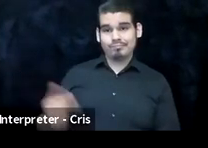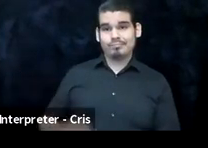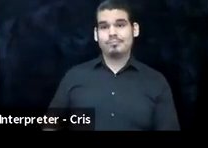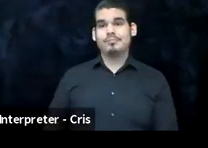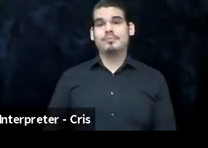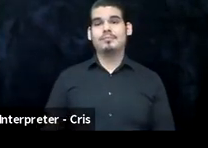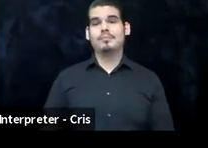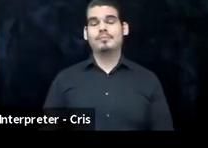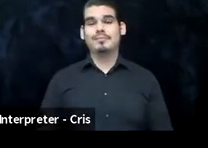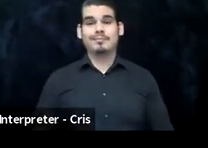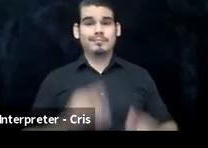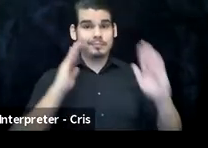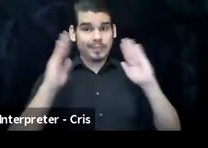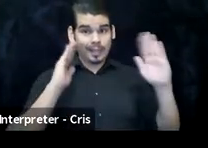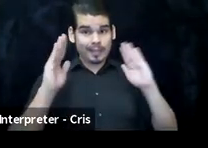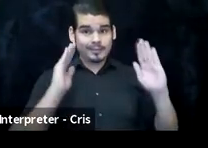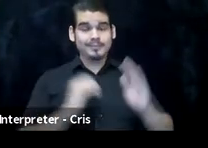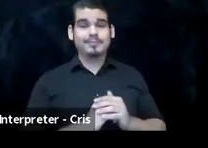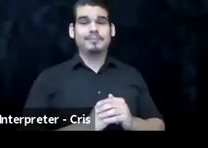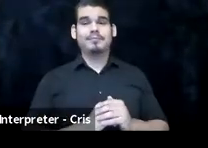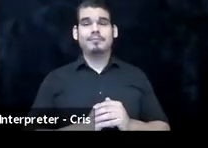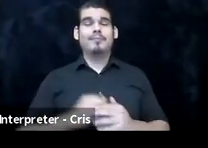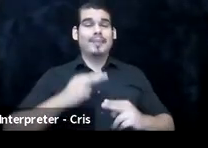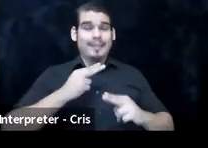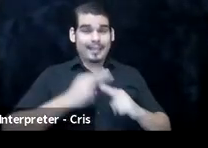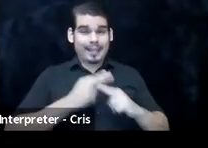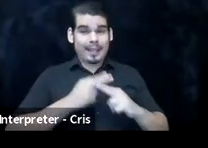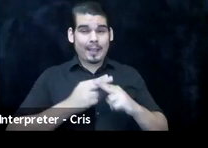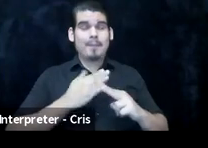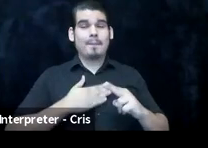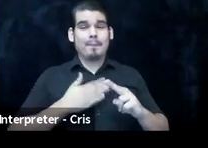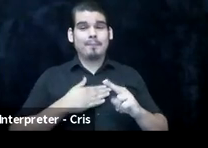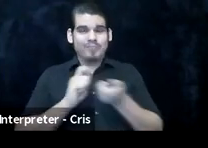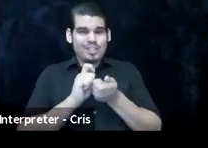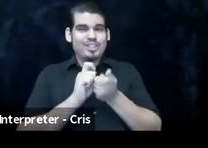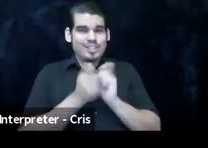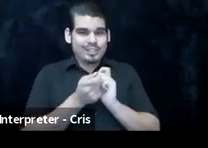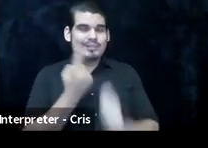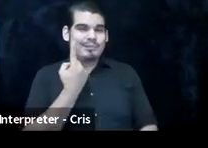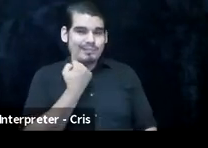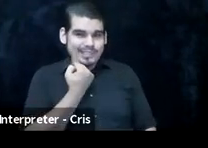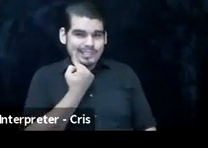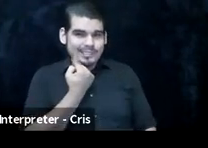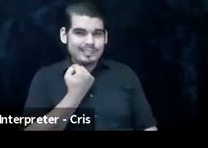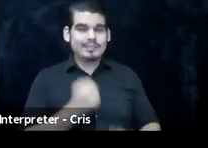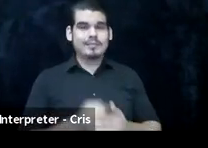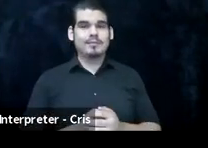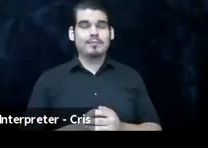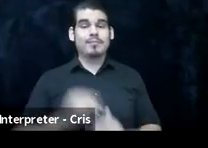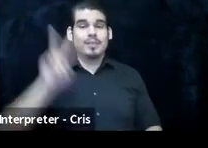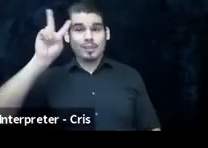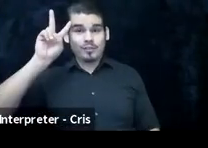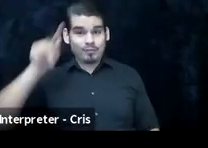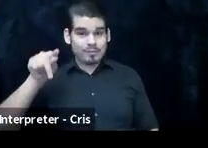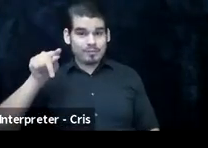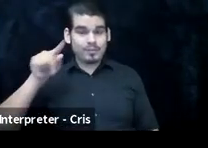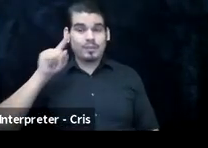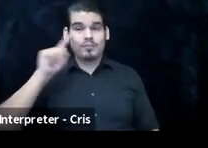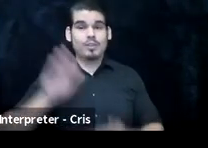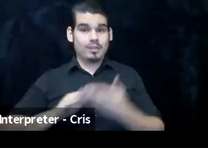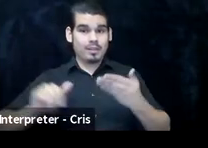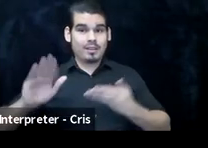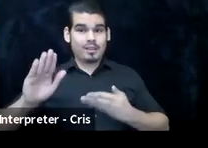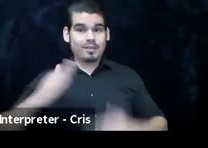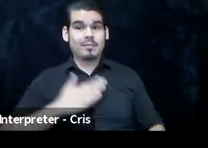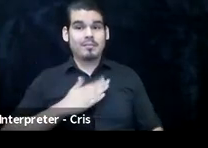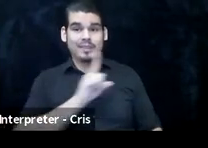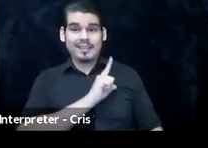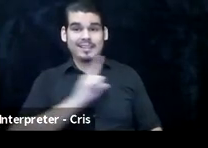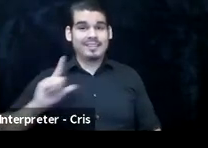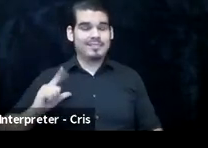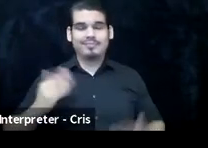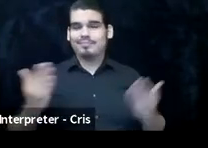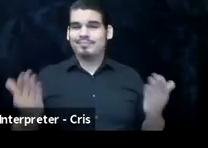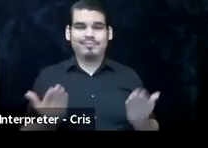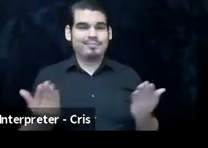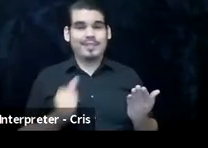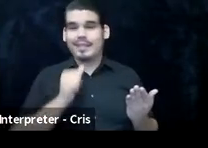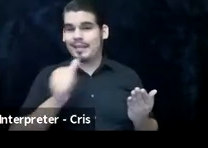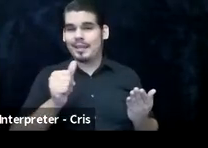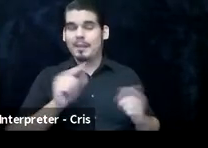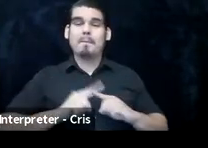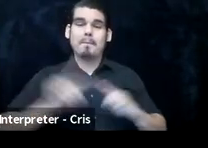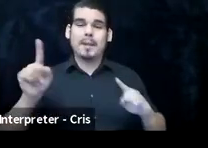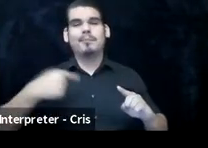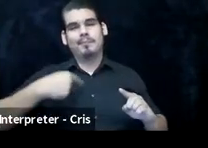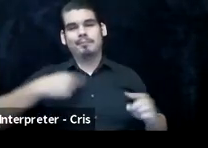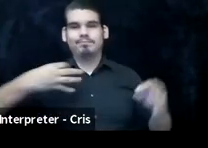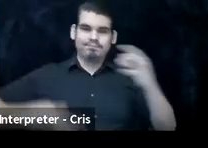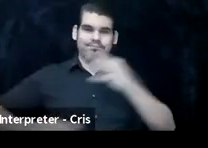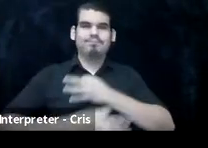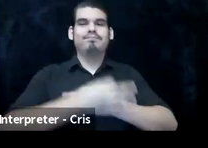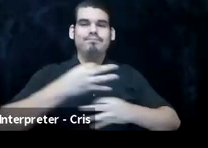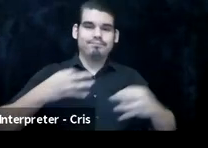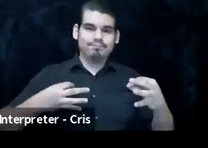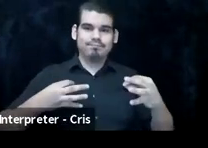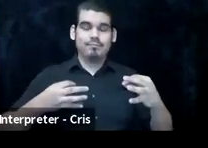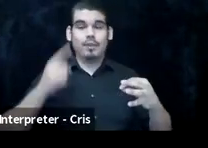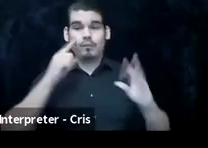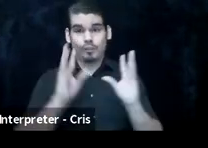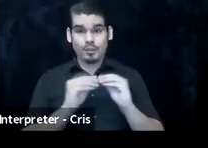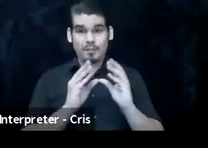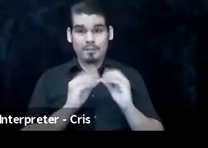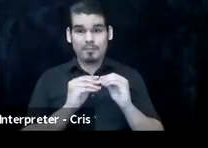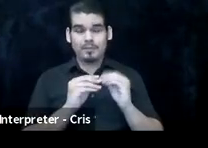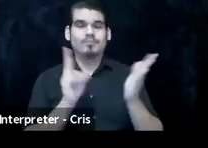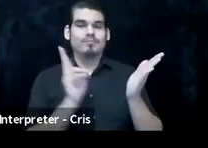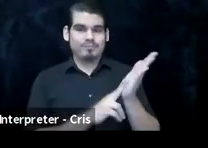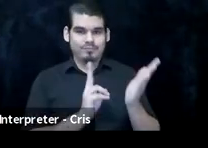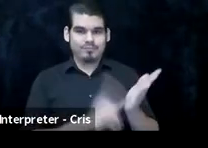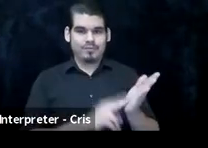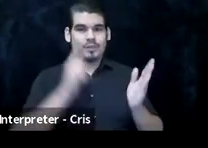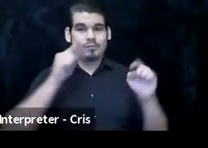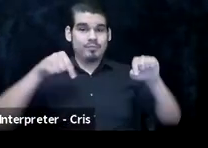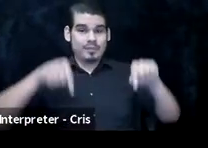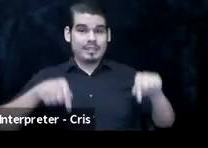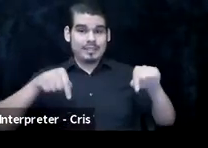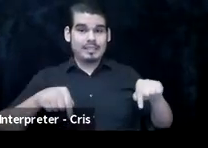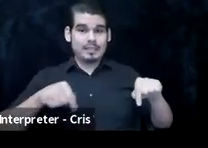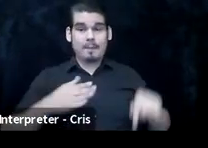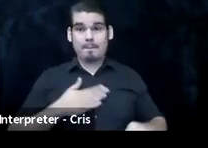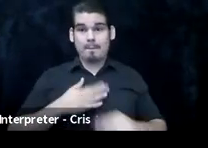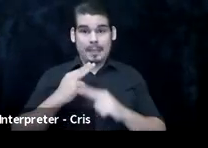Santa Rosa Jr College,Delegate, Benson: hi i'm i've rewritten my name up and I just want to my my VP legislation is not here today, so i'm just in her place and but we've both have been approved, to be here and i'm just making sure if this is how she's supposed to have her name when she comes to the event.